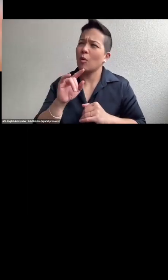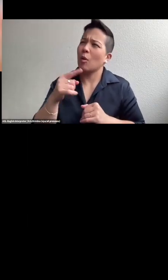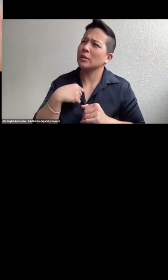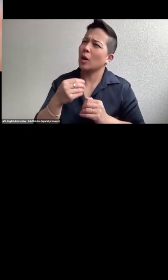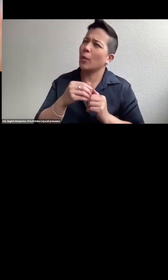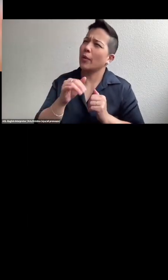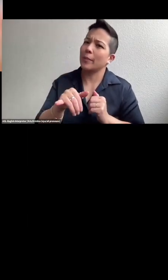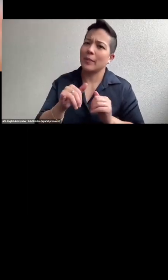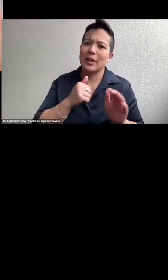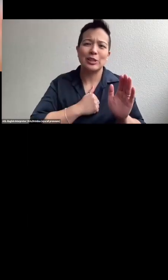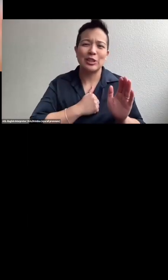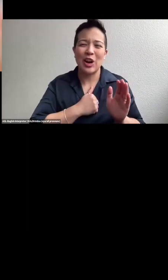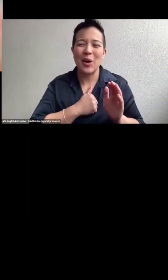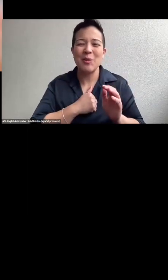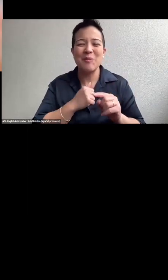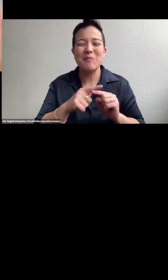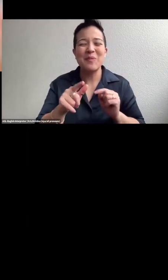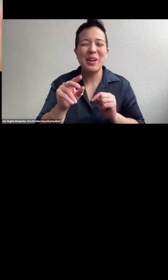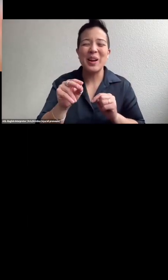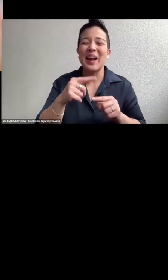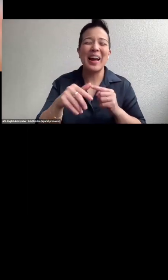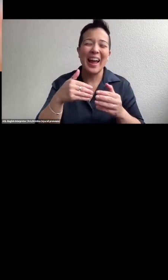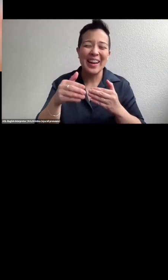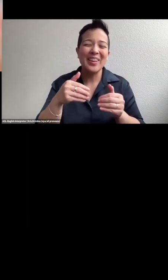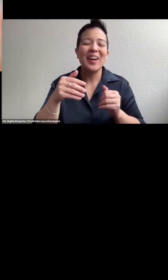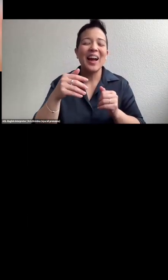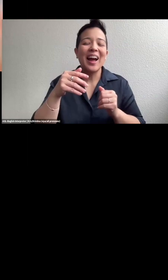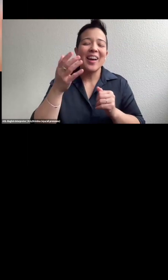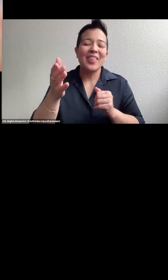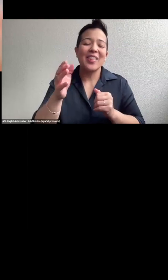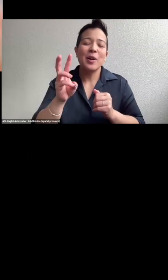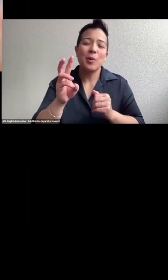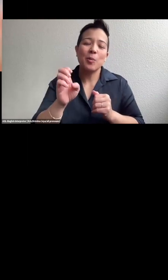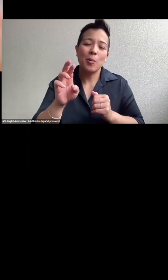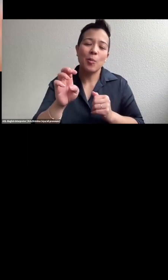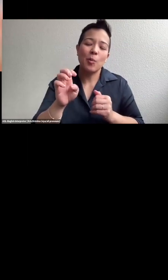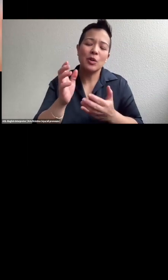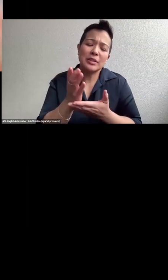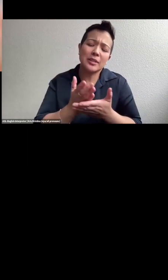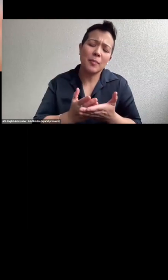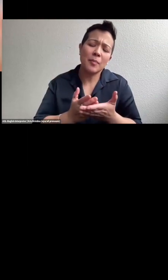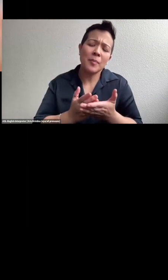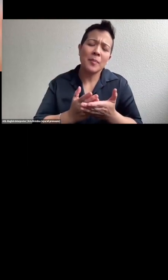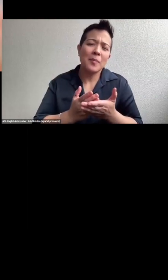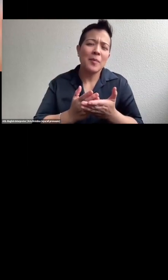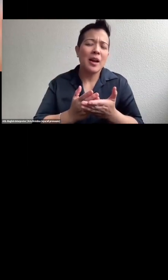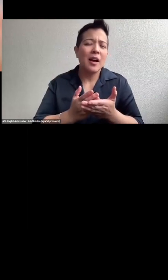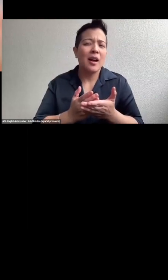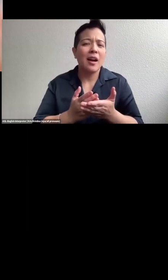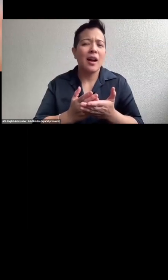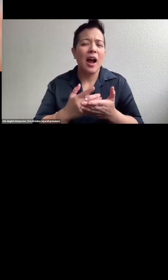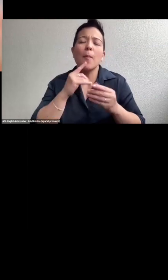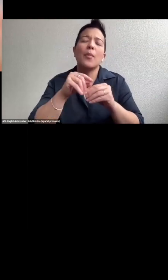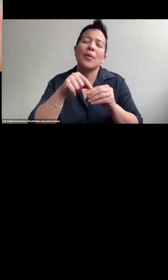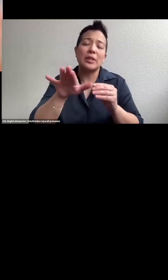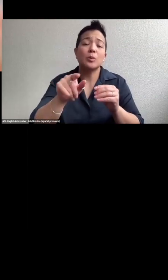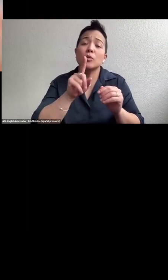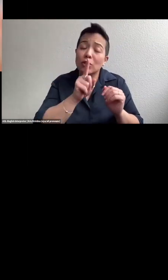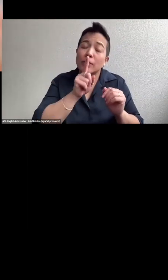There were some that, I'll just put it this way, it was really really great,